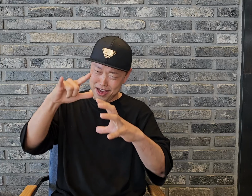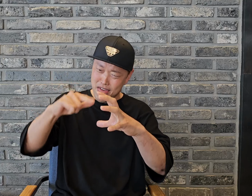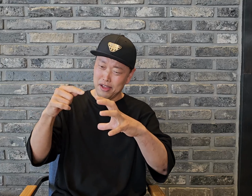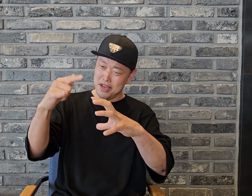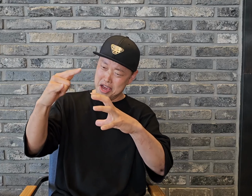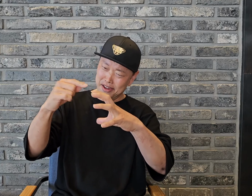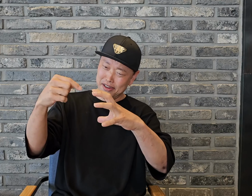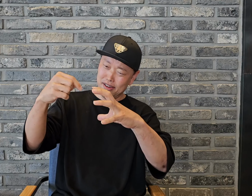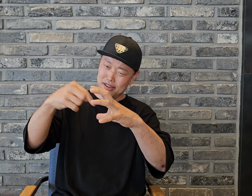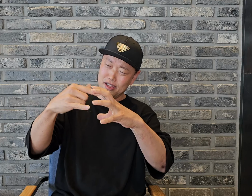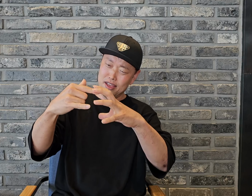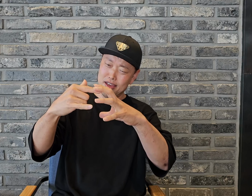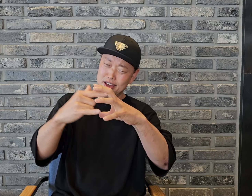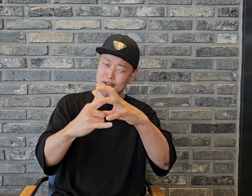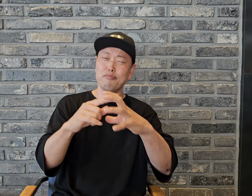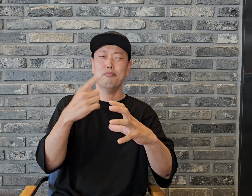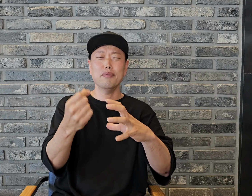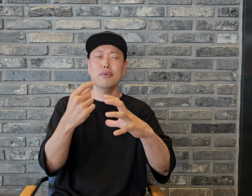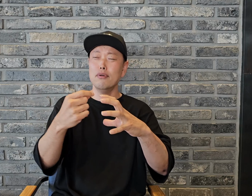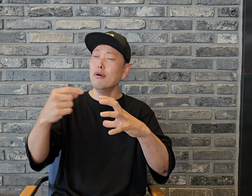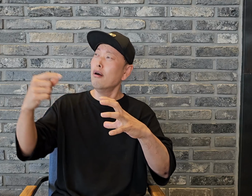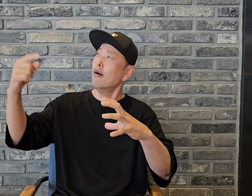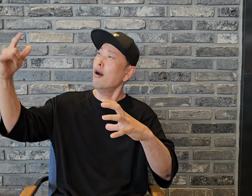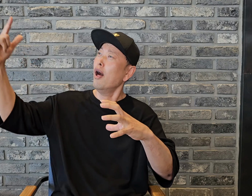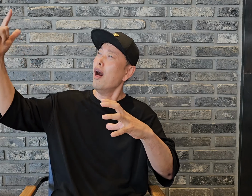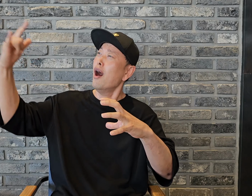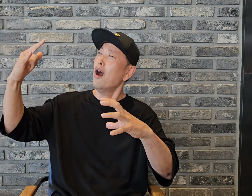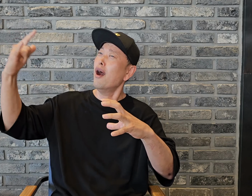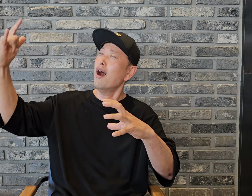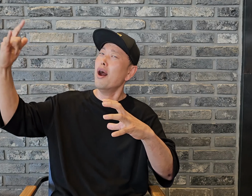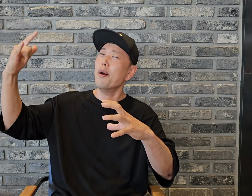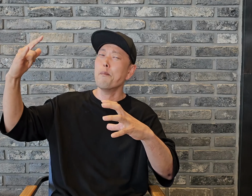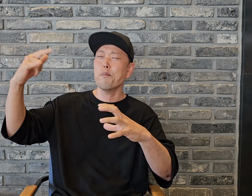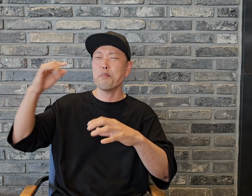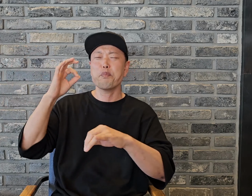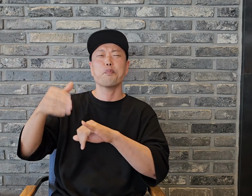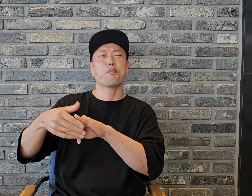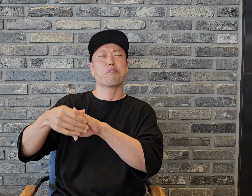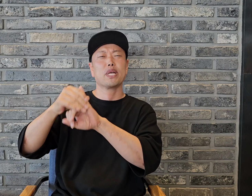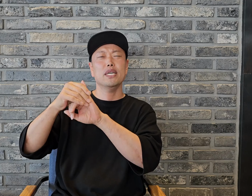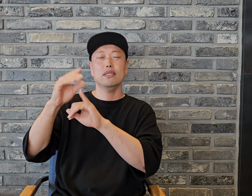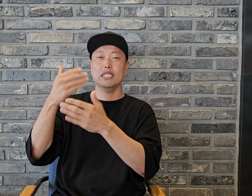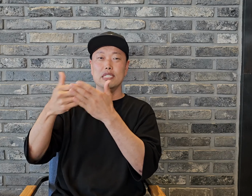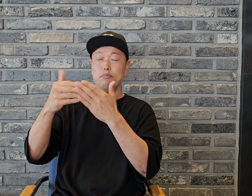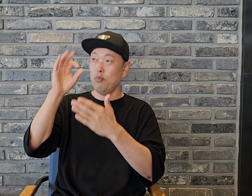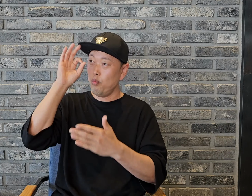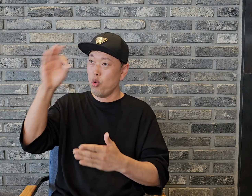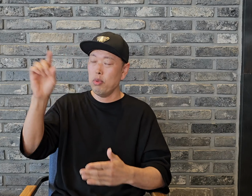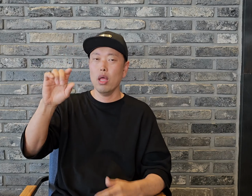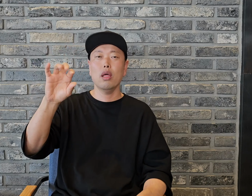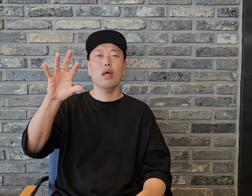From my perspective, this is supposed to allow sunlight to enter the Earth, but it doesn't seem to make sense. If you look at the picture of the sun,